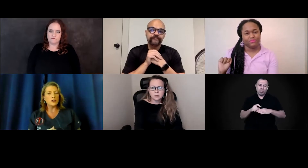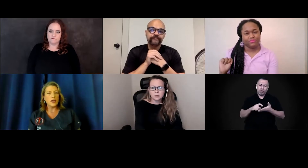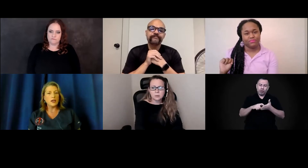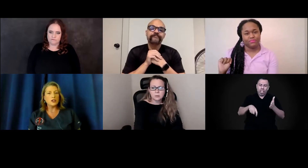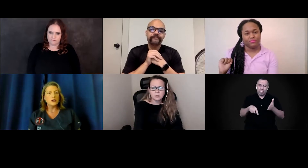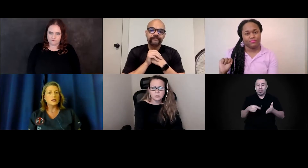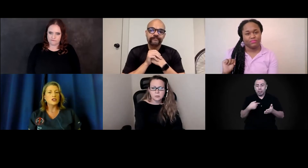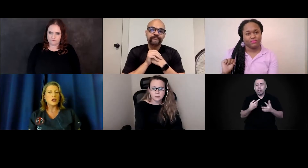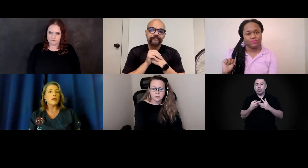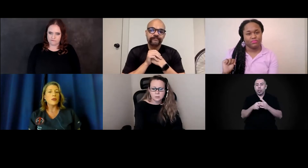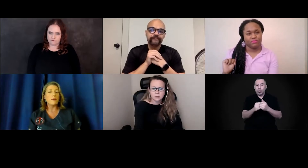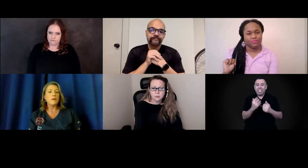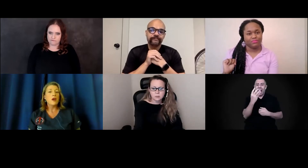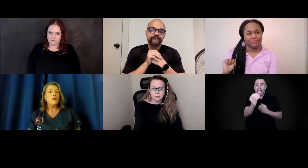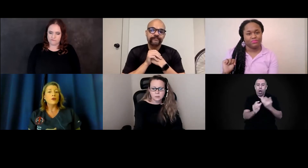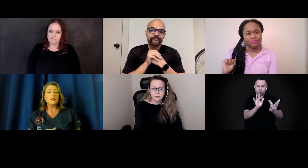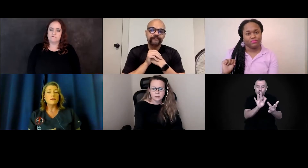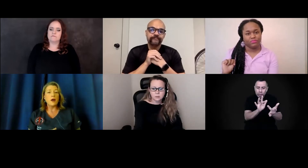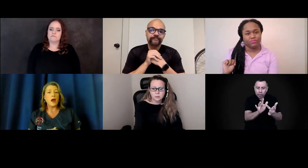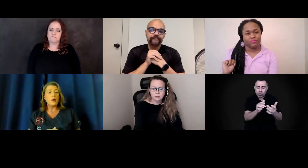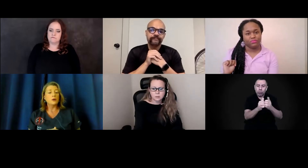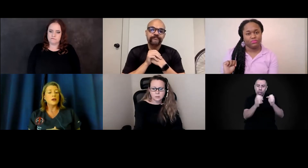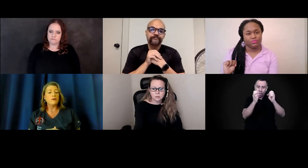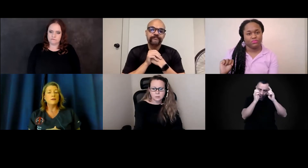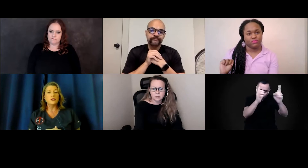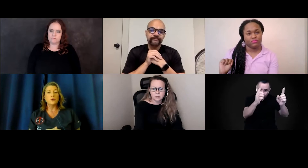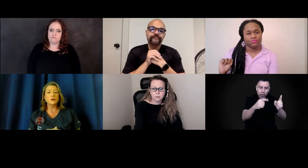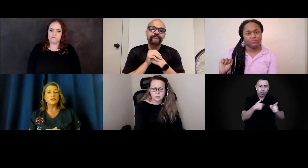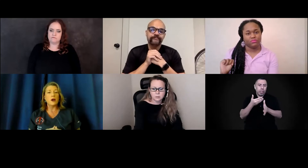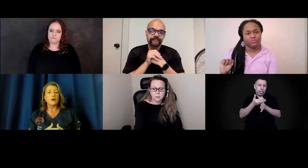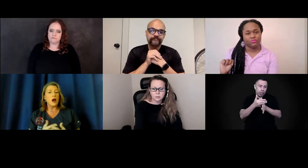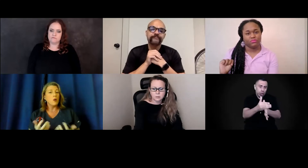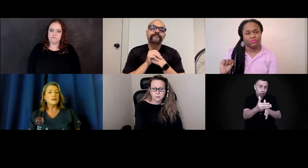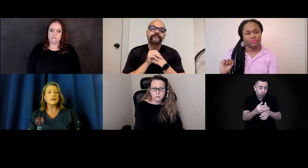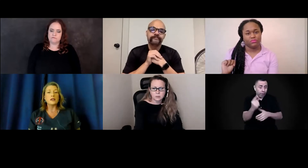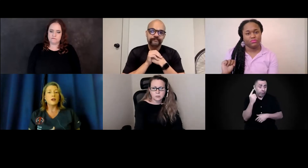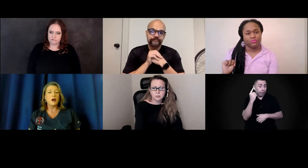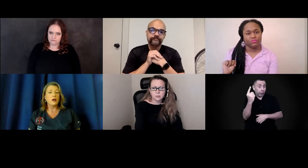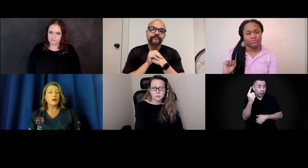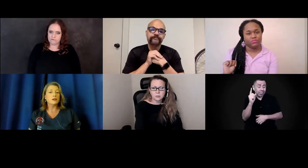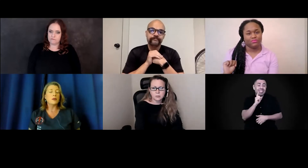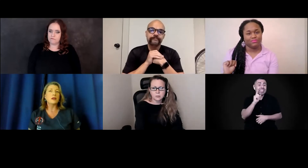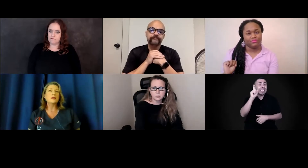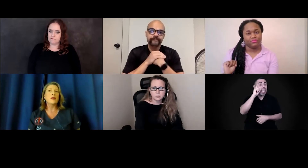education and share with them, first of all, how deaf individuals are not one size fit all.